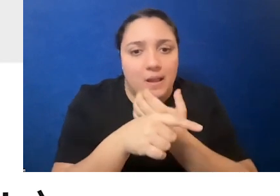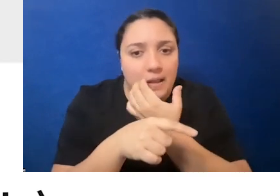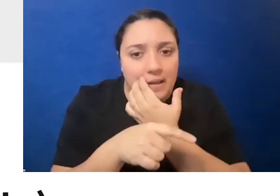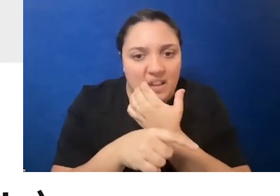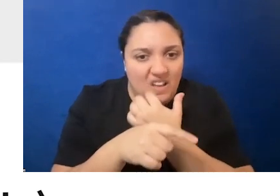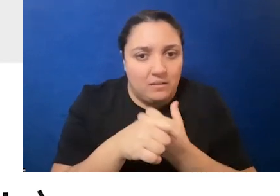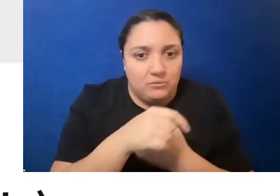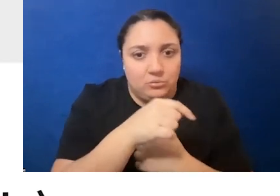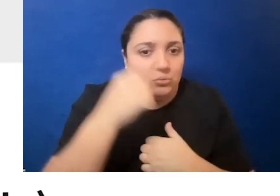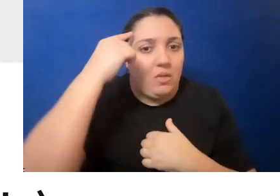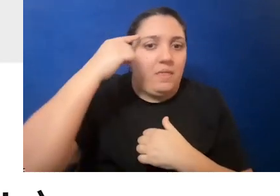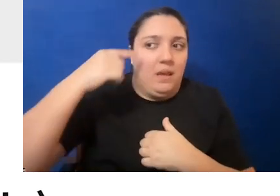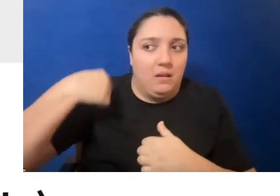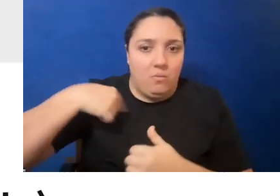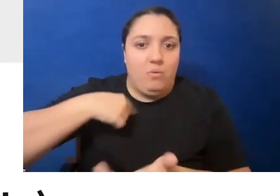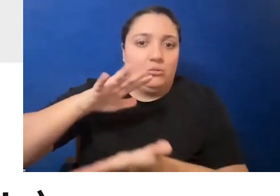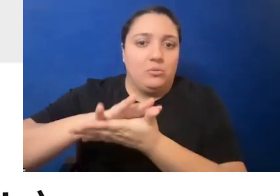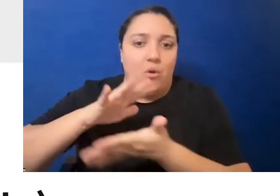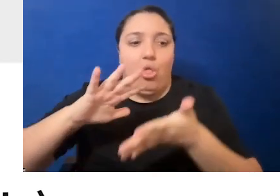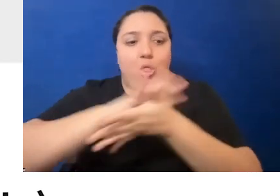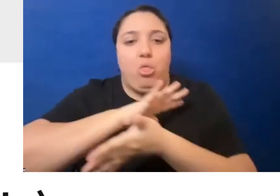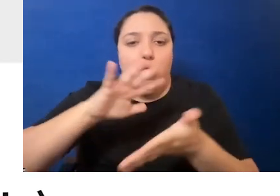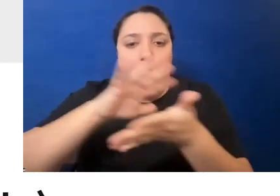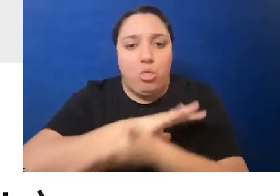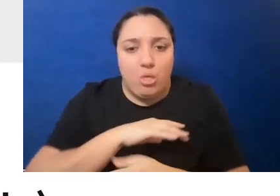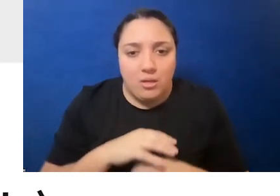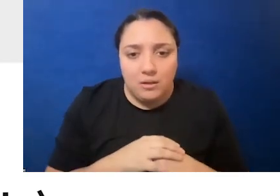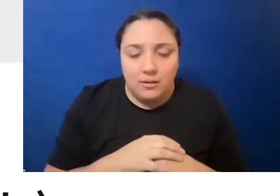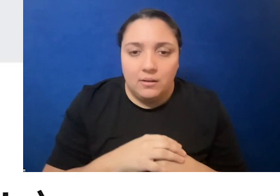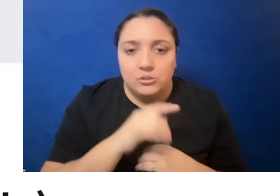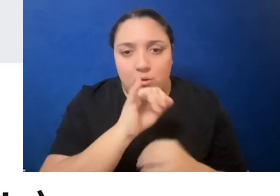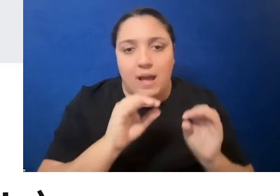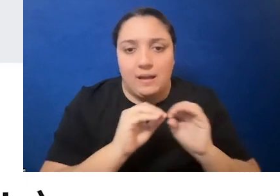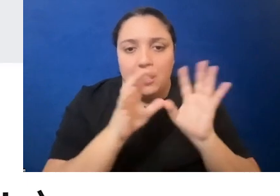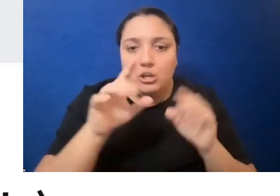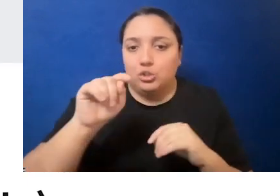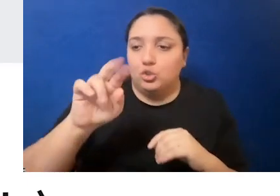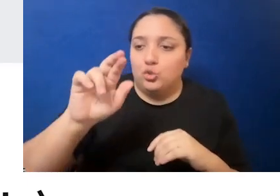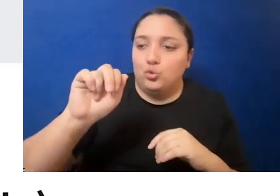IT IS IMPORTANT THAT THEY ARE NOT FEELING WE ARE HIDING ANYTHING FROM THEM.